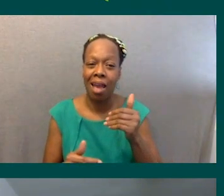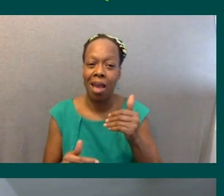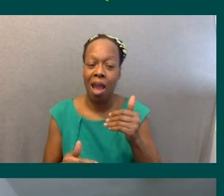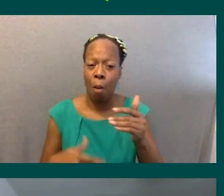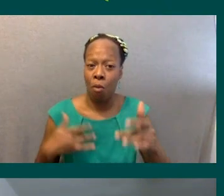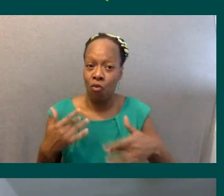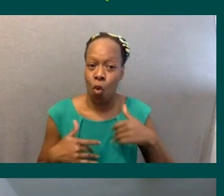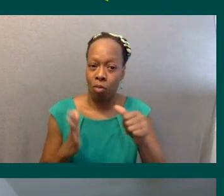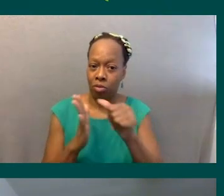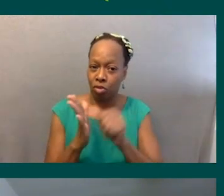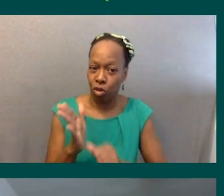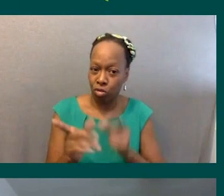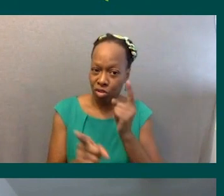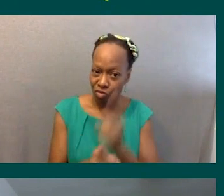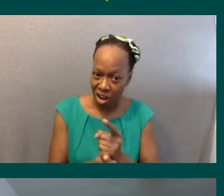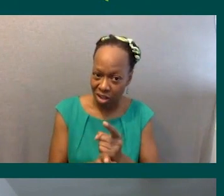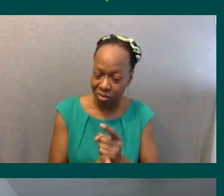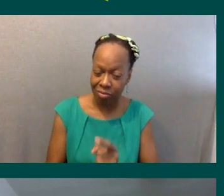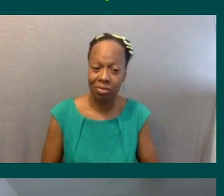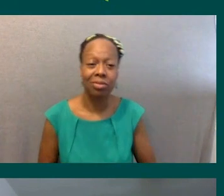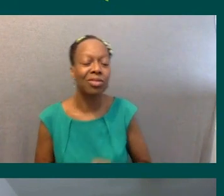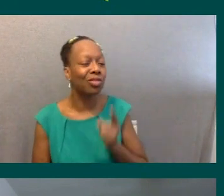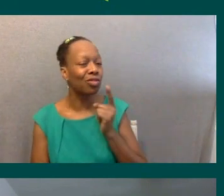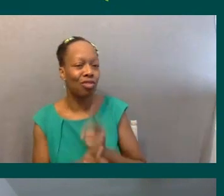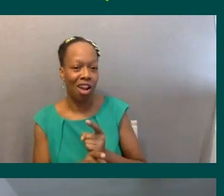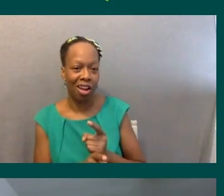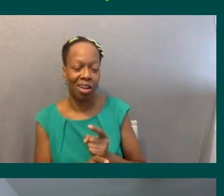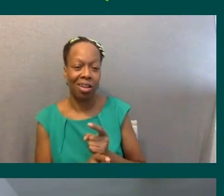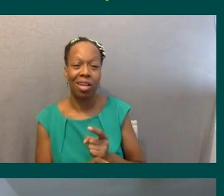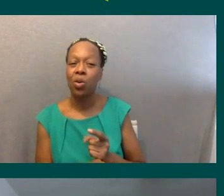telling parents and I find myself in that situation,